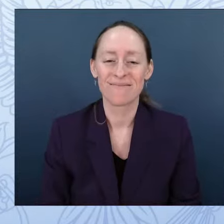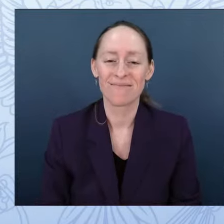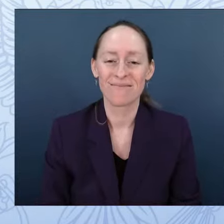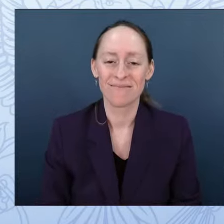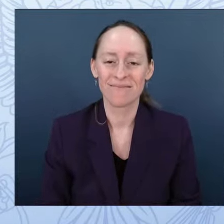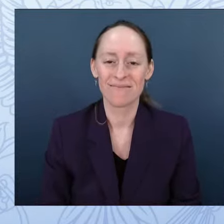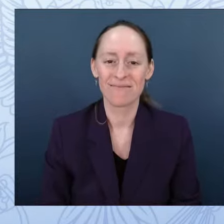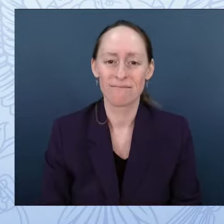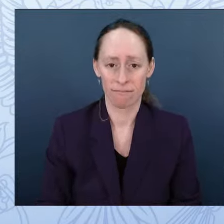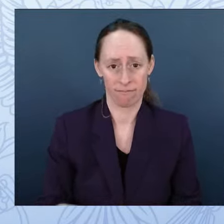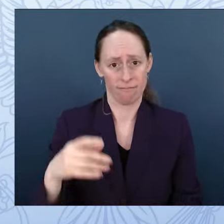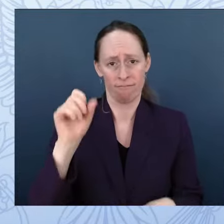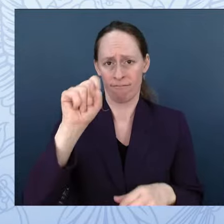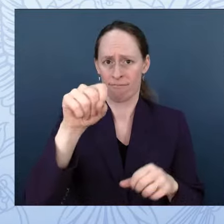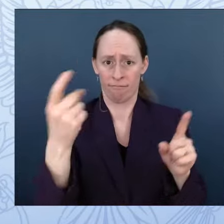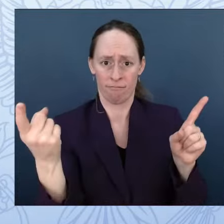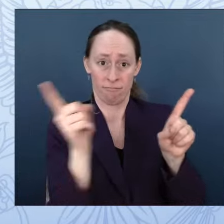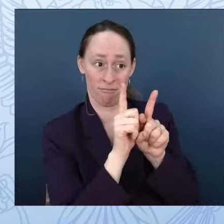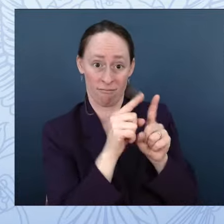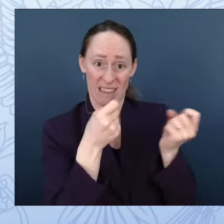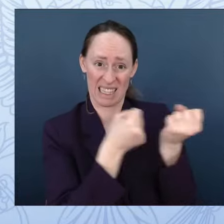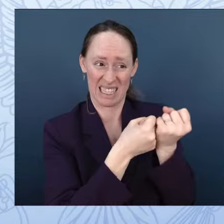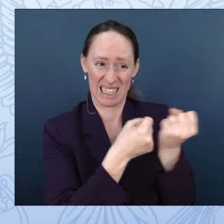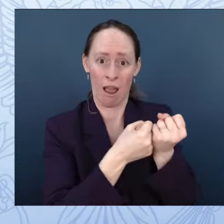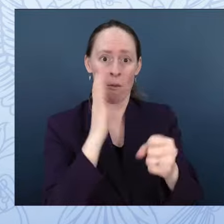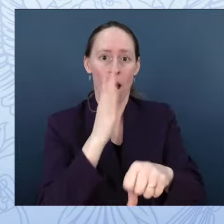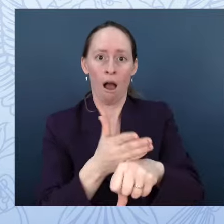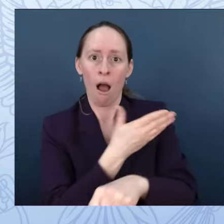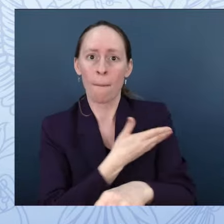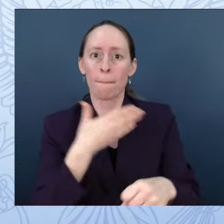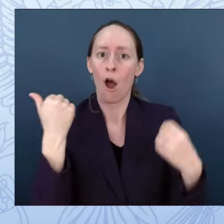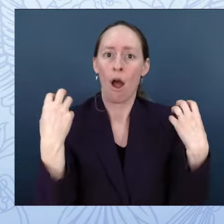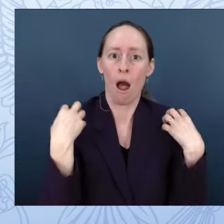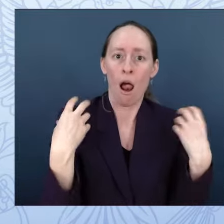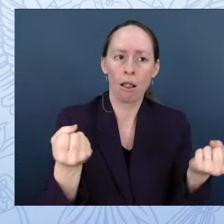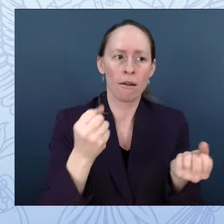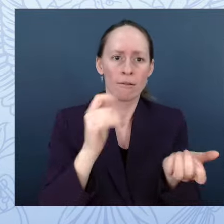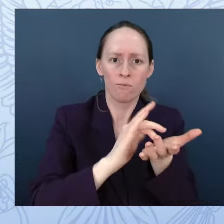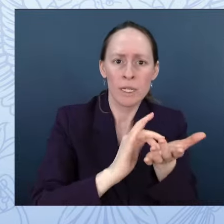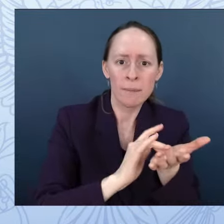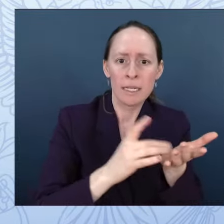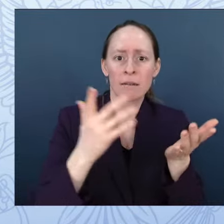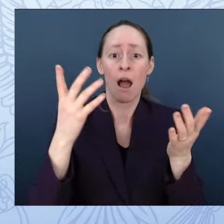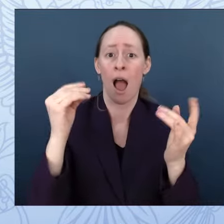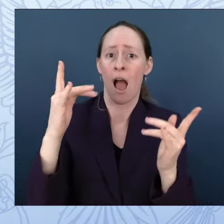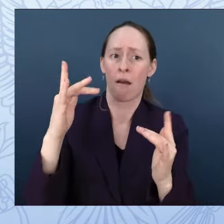and improving overall health equity. As part of our mission to pave the way for everyone to achieve their healthiest lives,